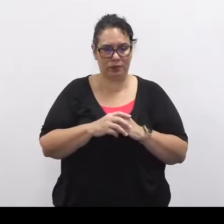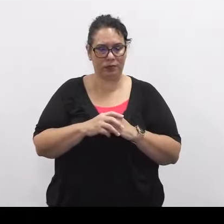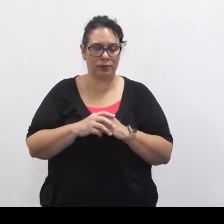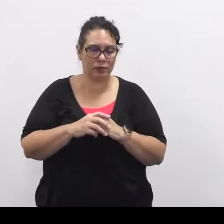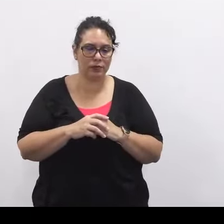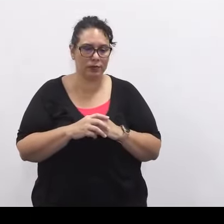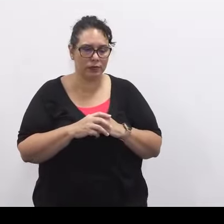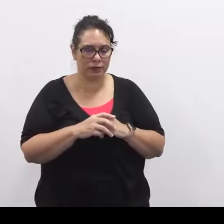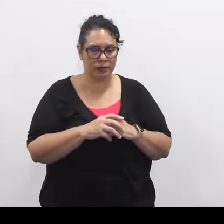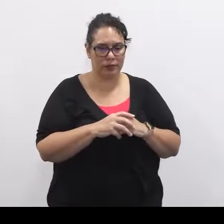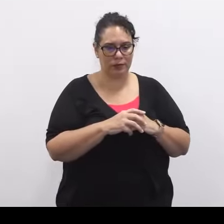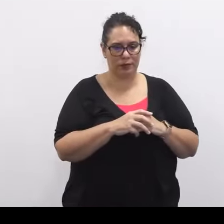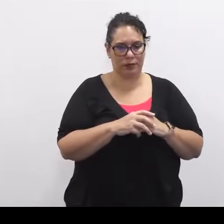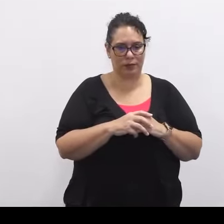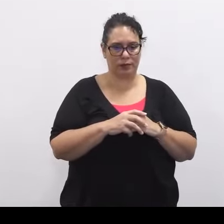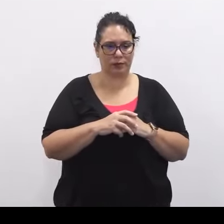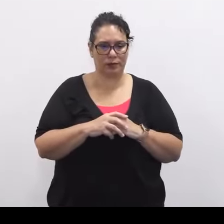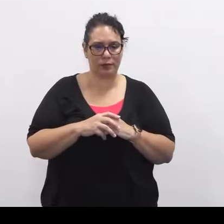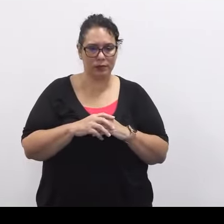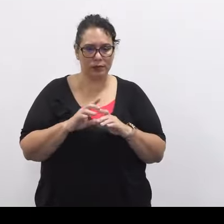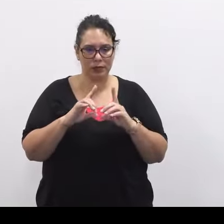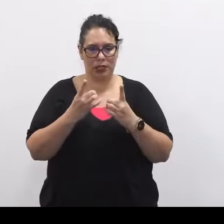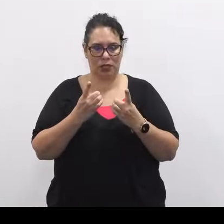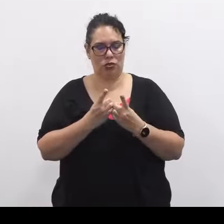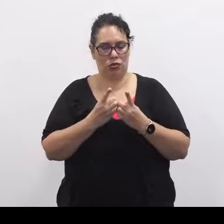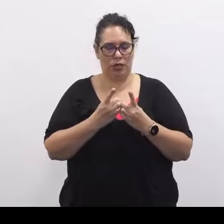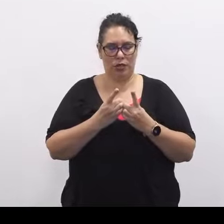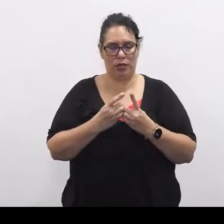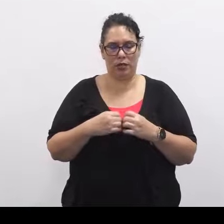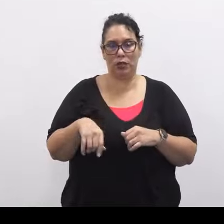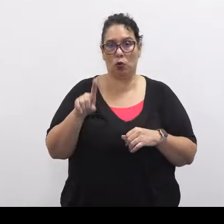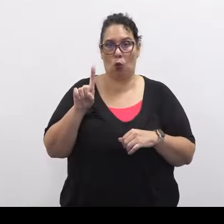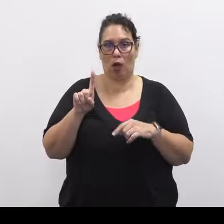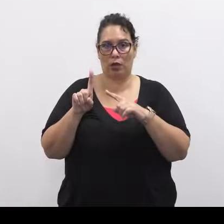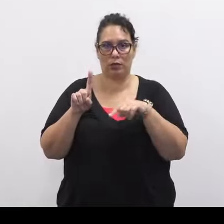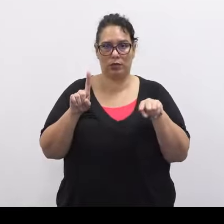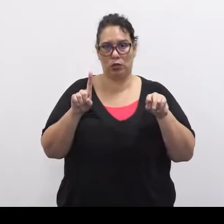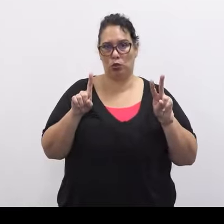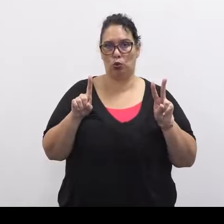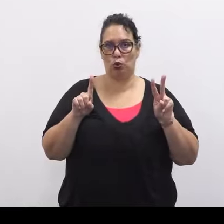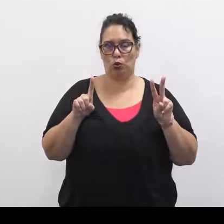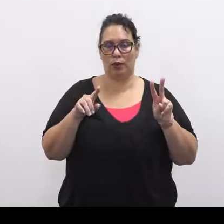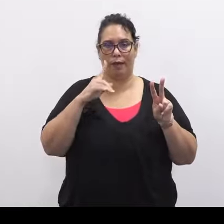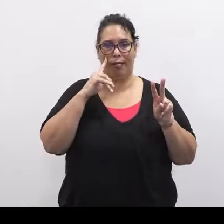So here we have from District 1 to District 2, the Cal Heights area,